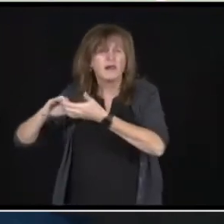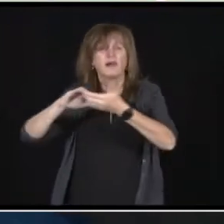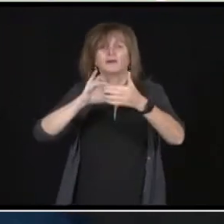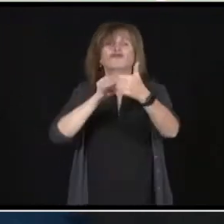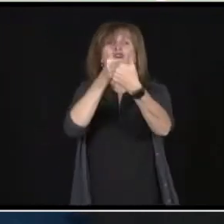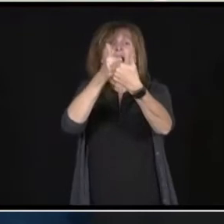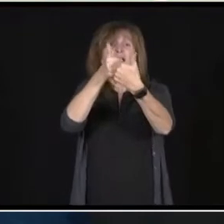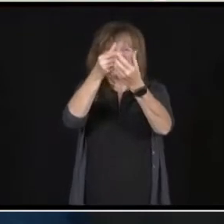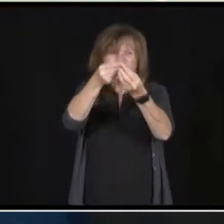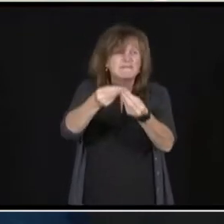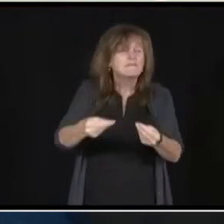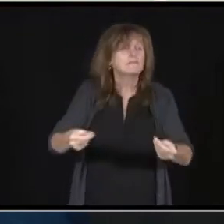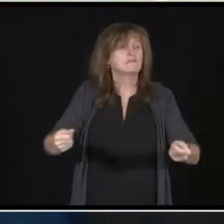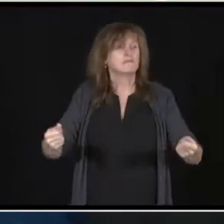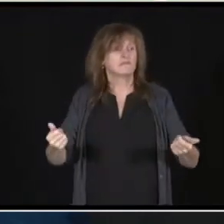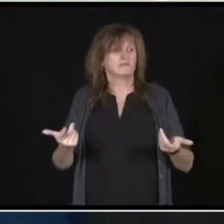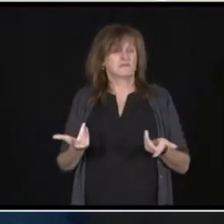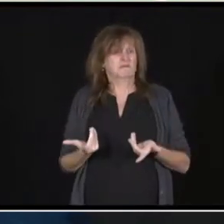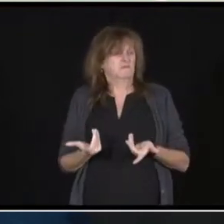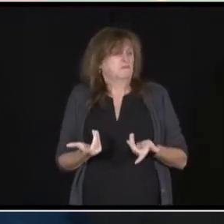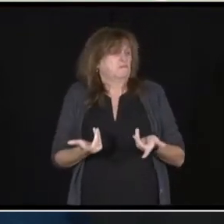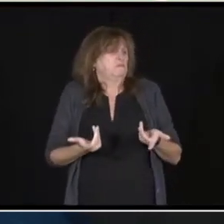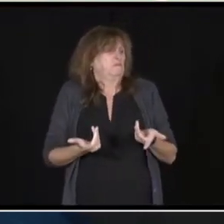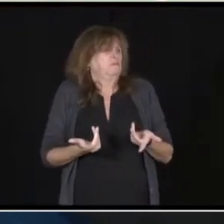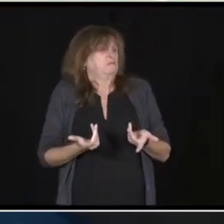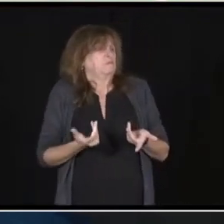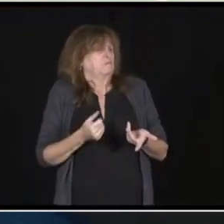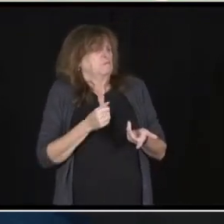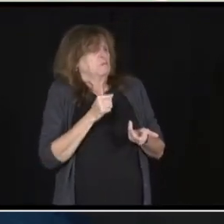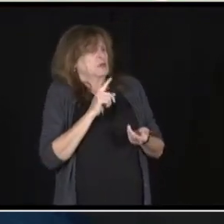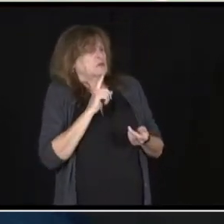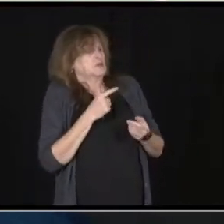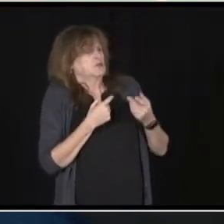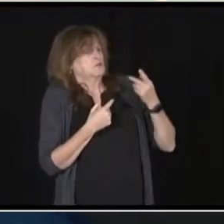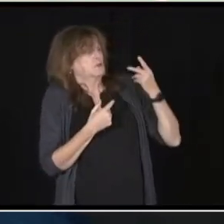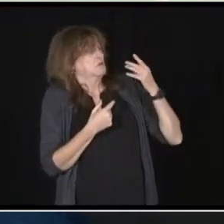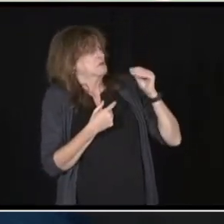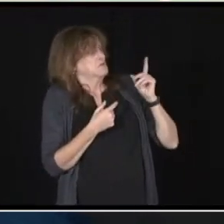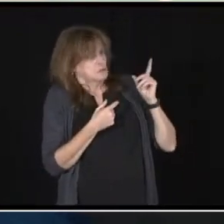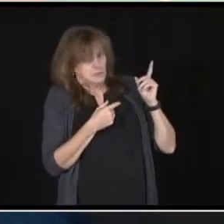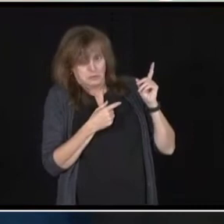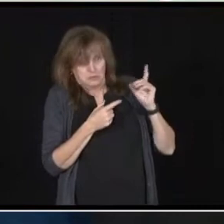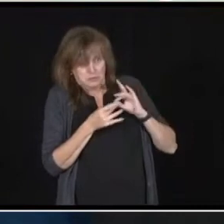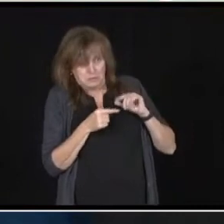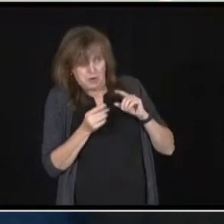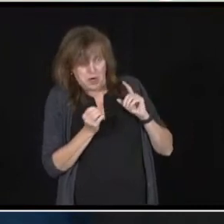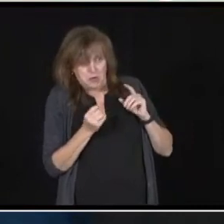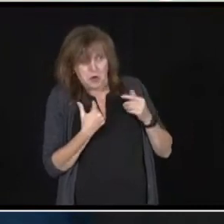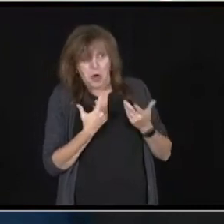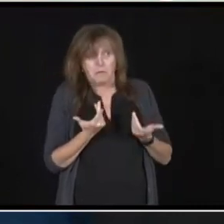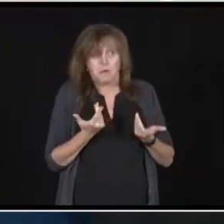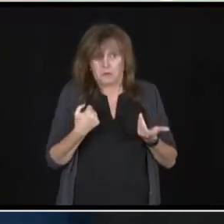hospitals, we are able to get through the challenges. I am not too sure who he is talking about, but